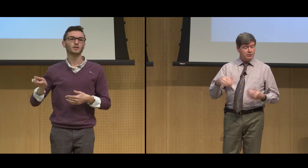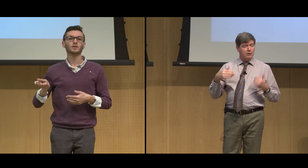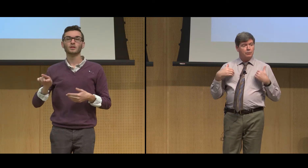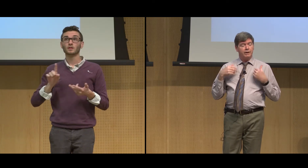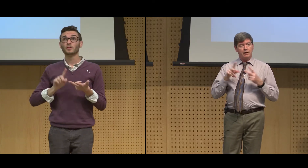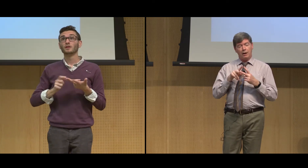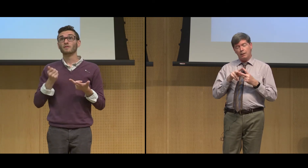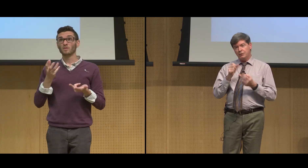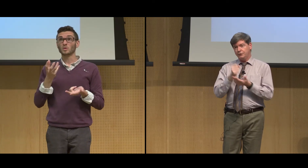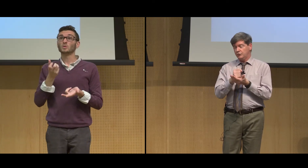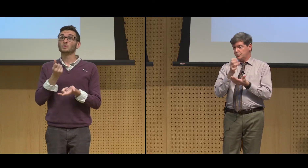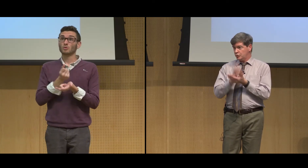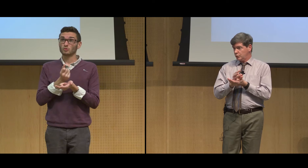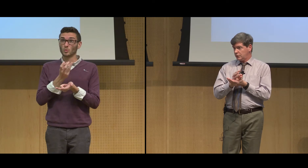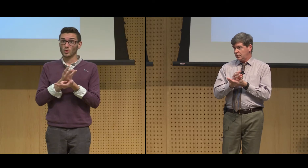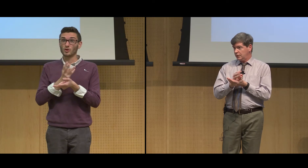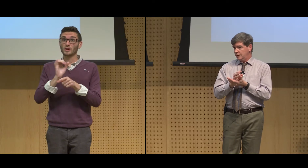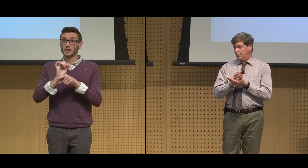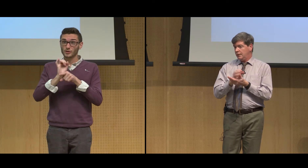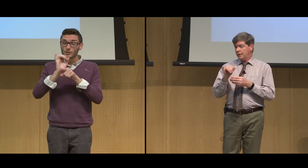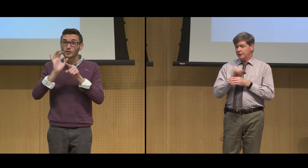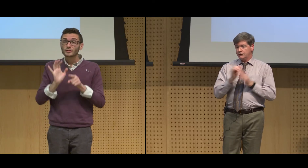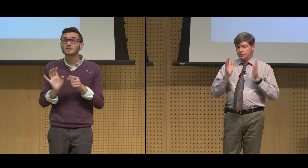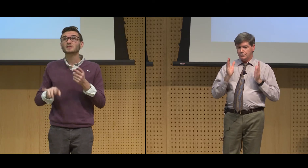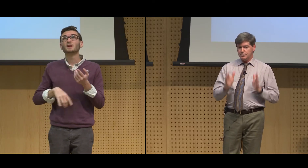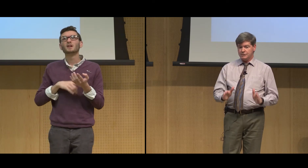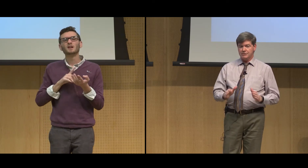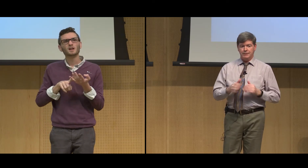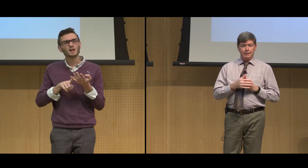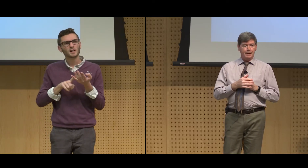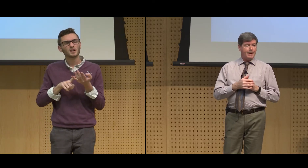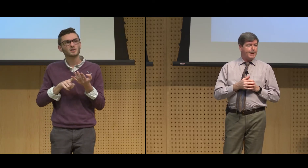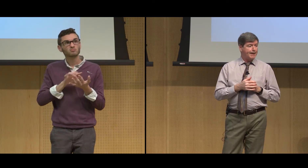We had a couple of social work, uh, interns,